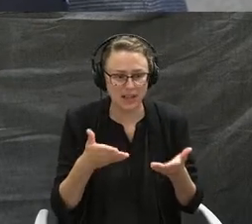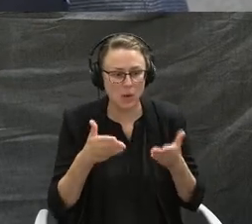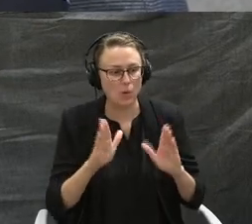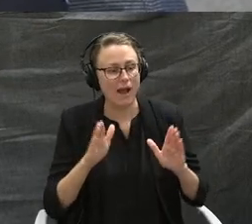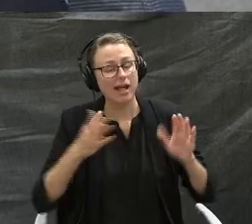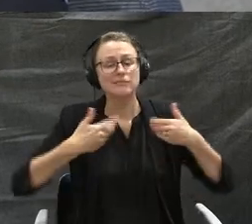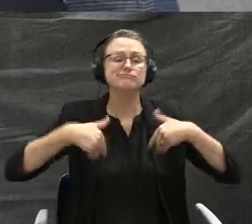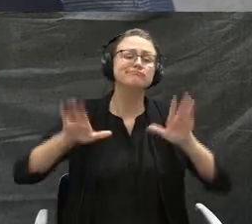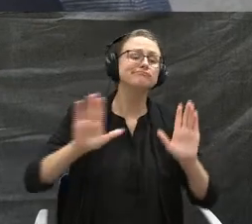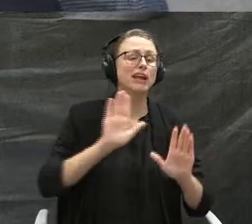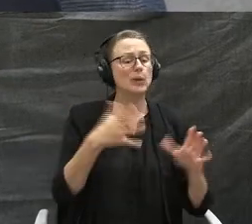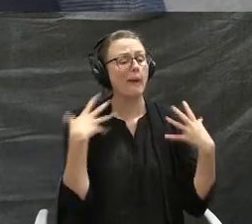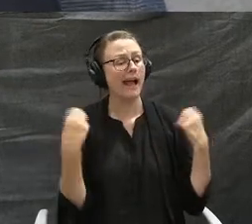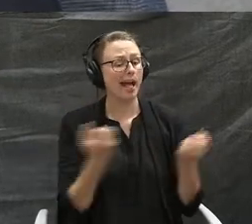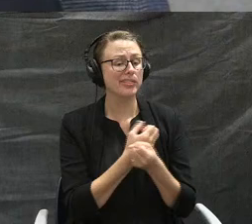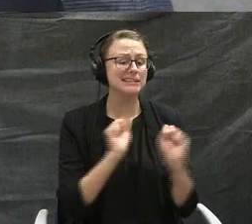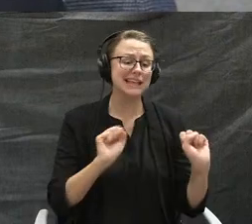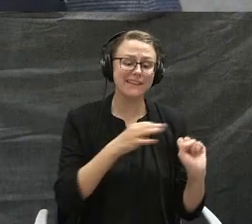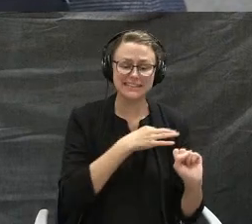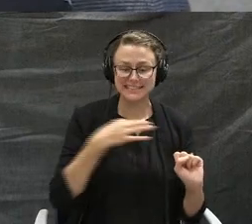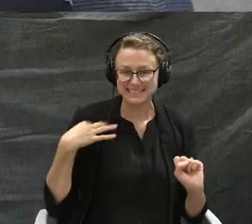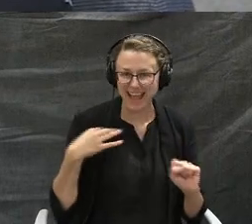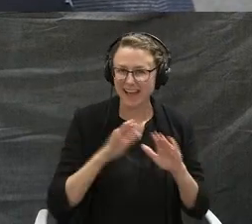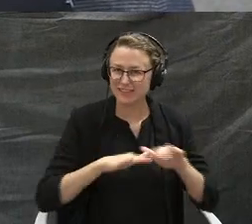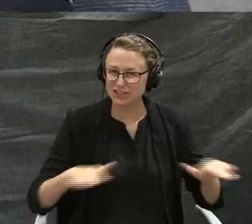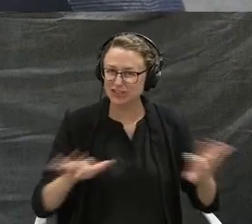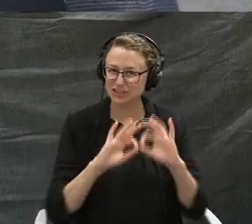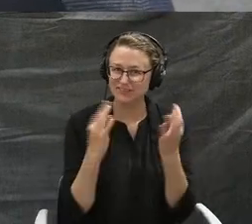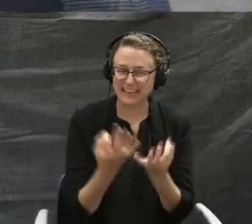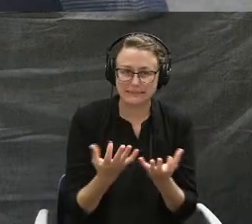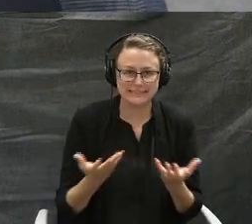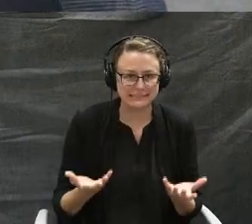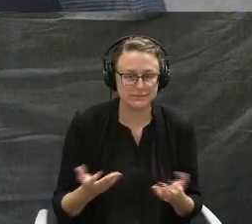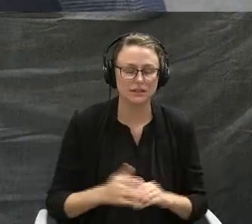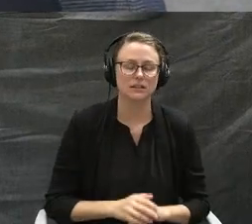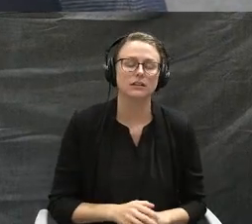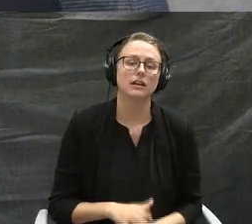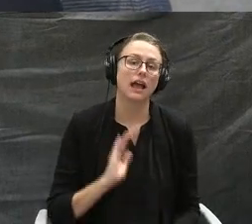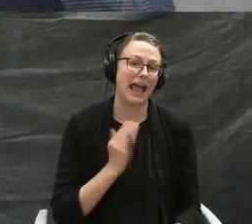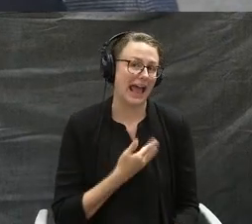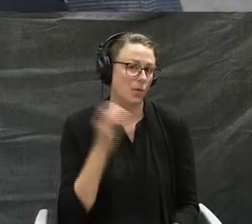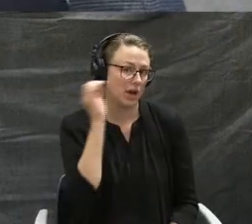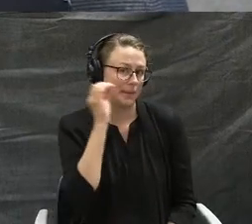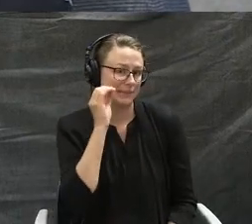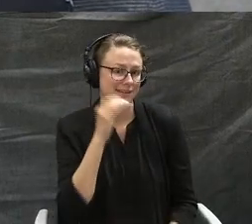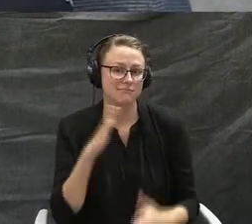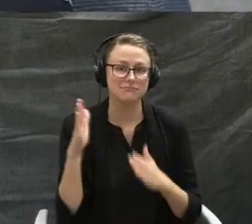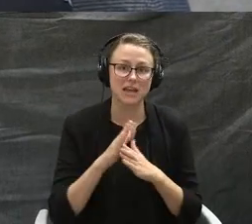and safety of staff, children and families in our community. In our opinion, the biggest challenge lies at the elementary